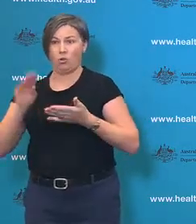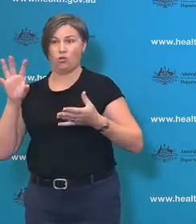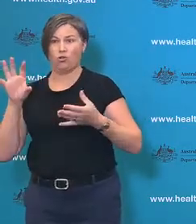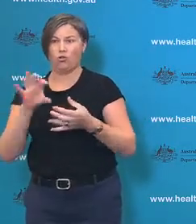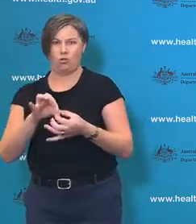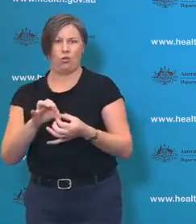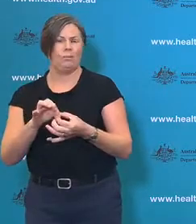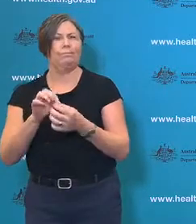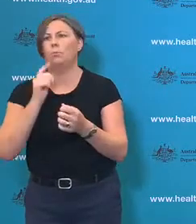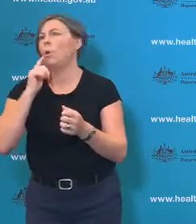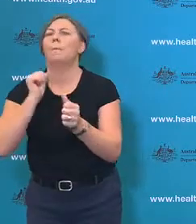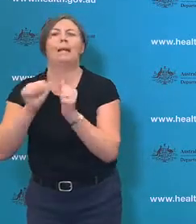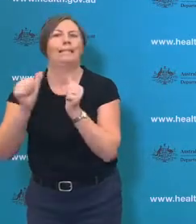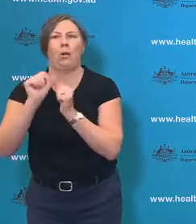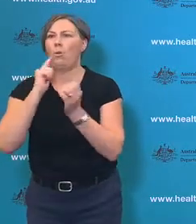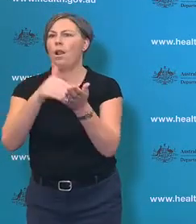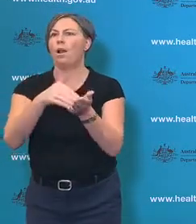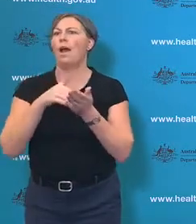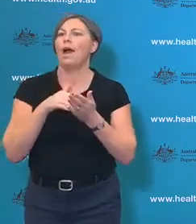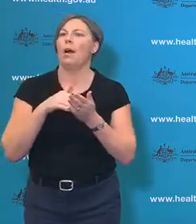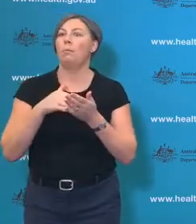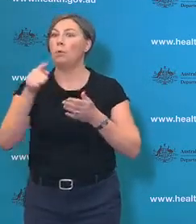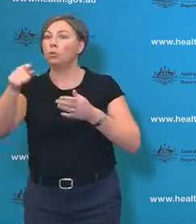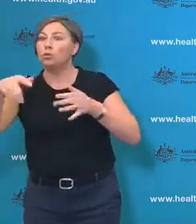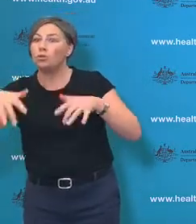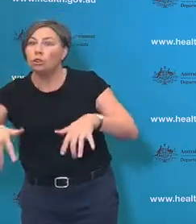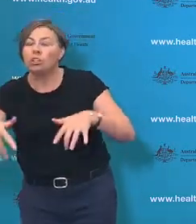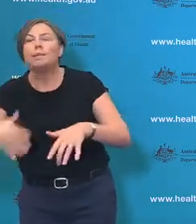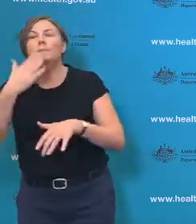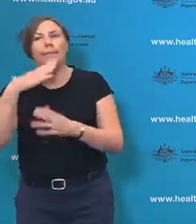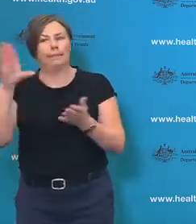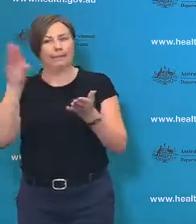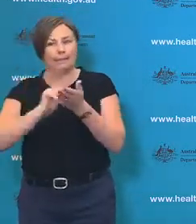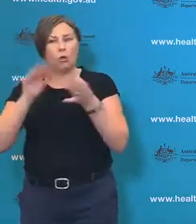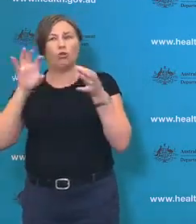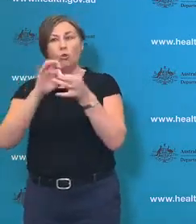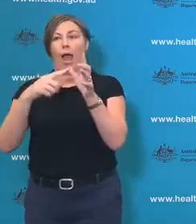app, please do so and of course please keep the app running on your phone and